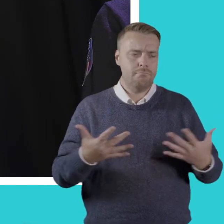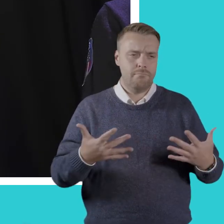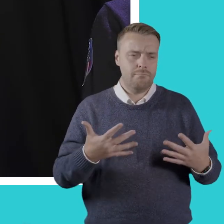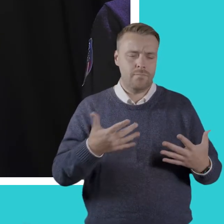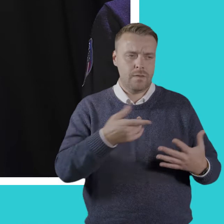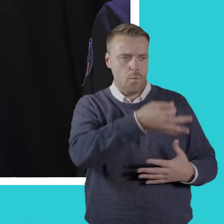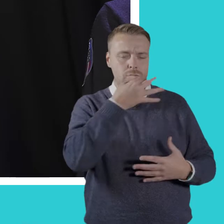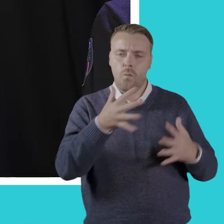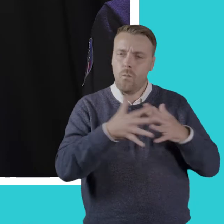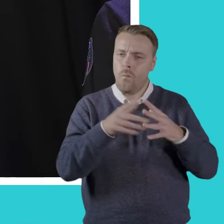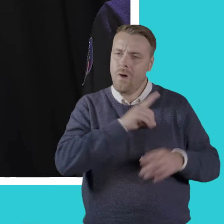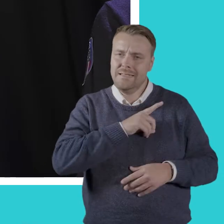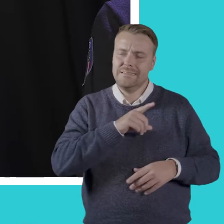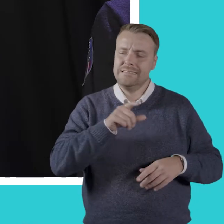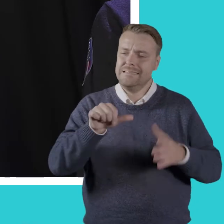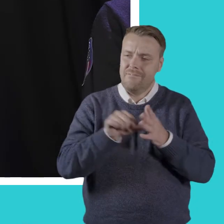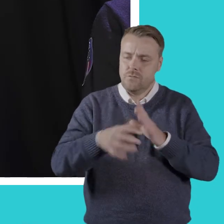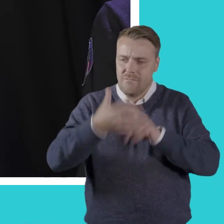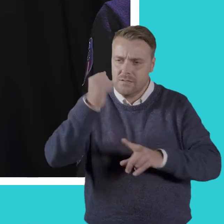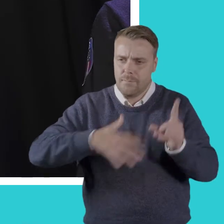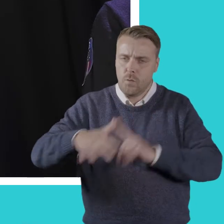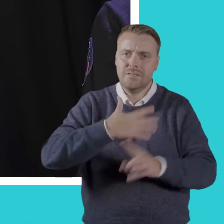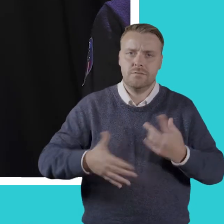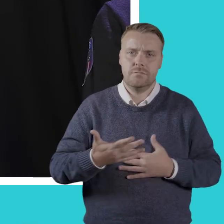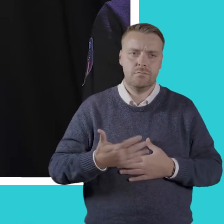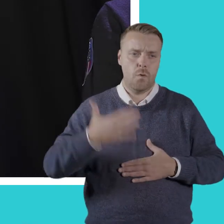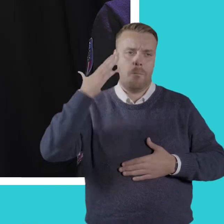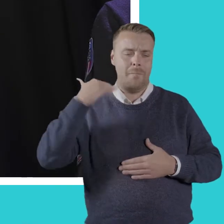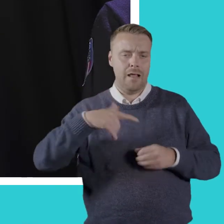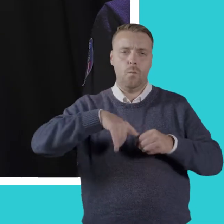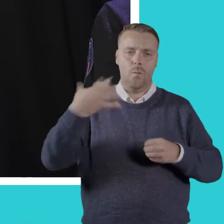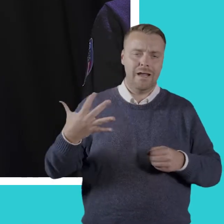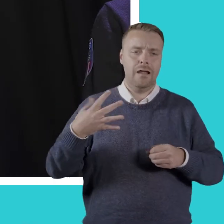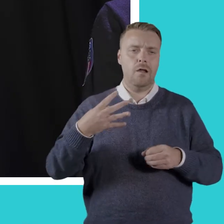When I look at the intersections of my life - so I'm like a black queer working class person